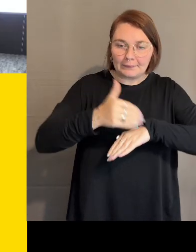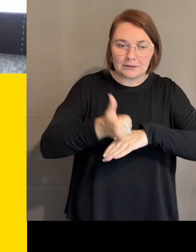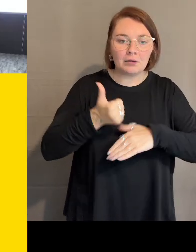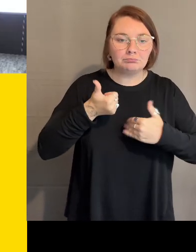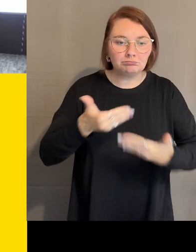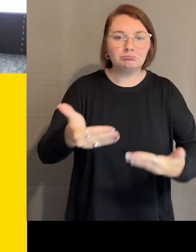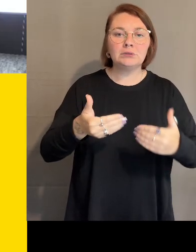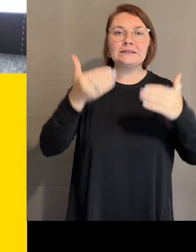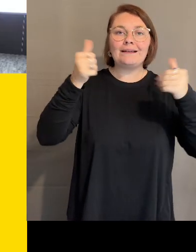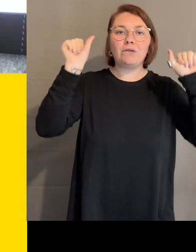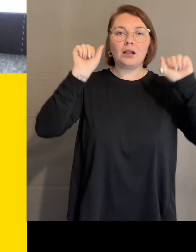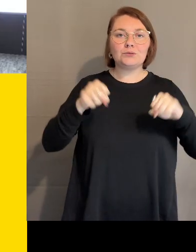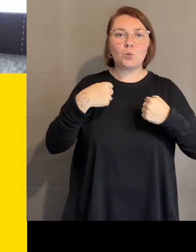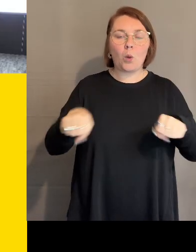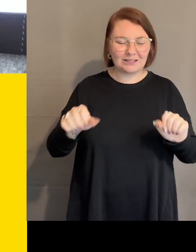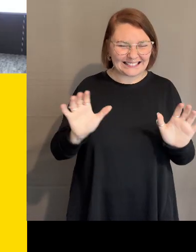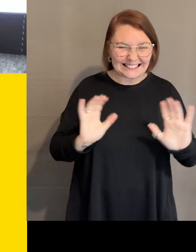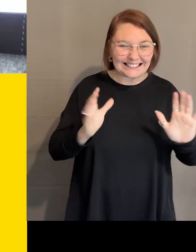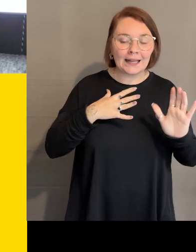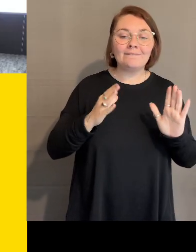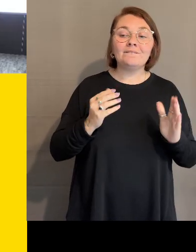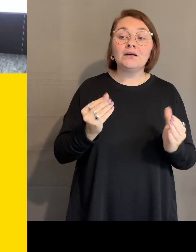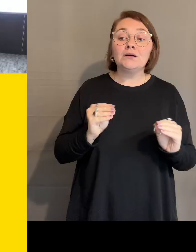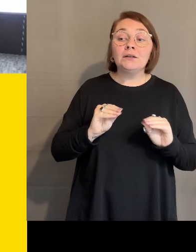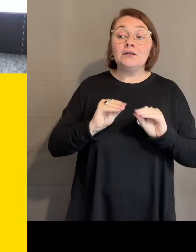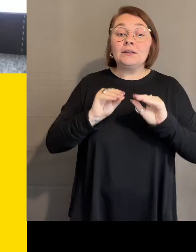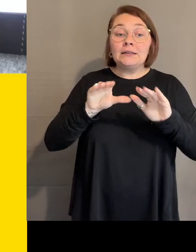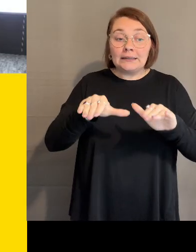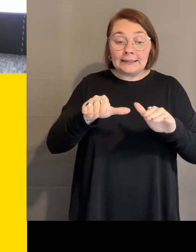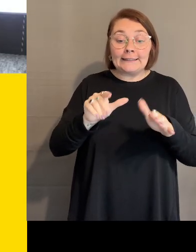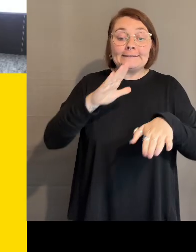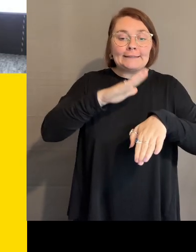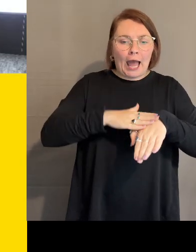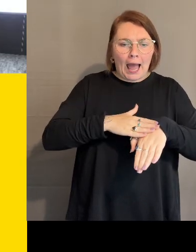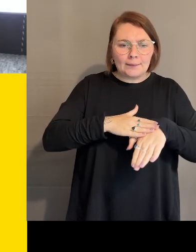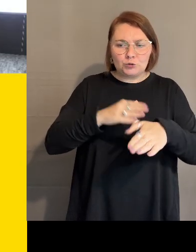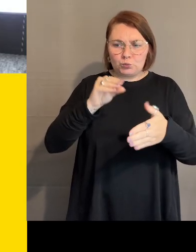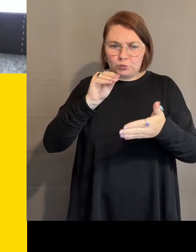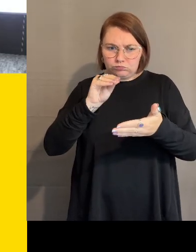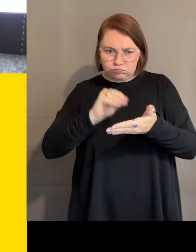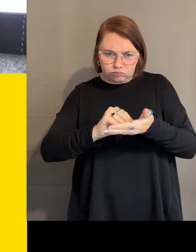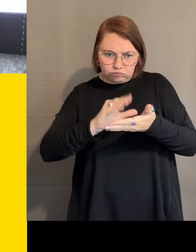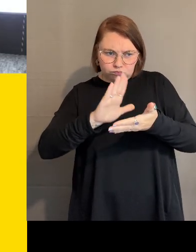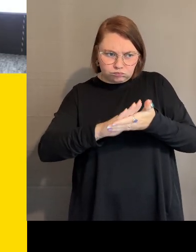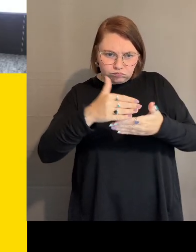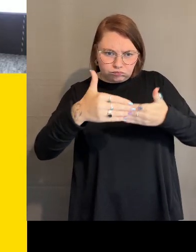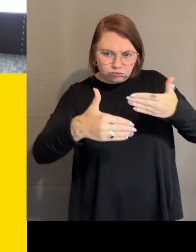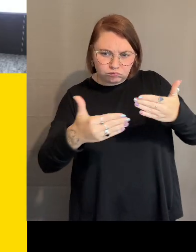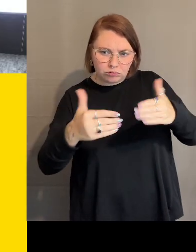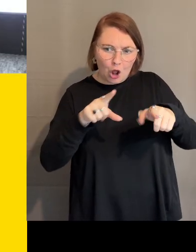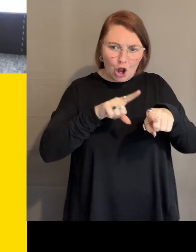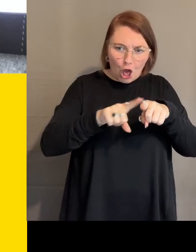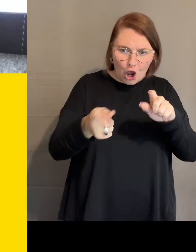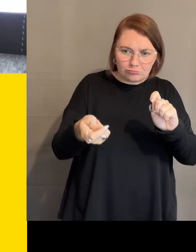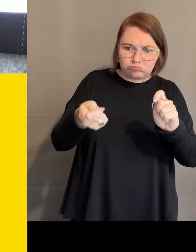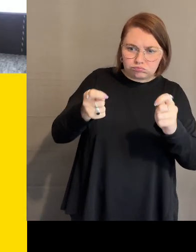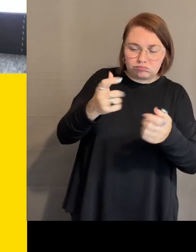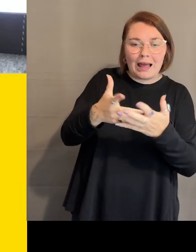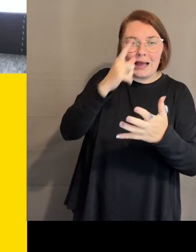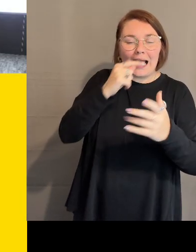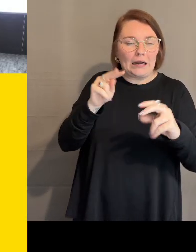successful or not. It needs to come in and then have time to bed in and to learn from that and iterate in terms of evaluation.